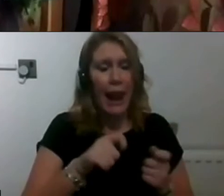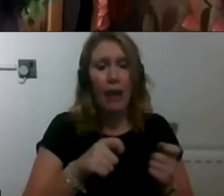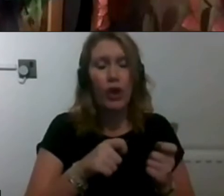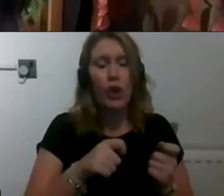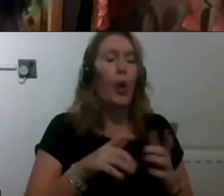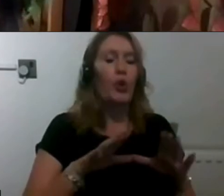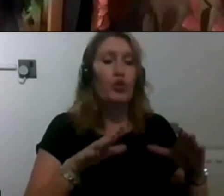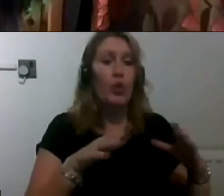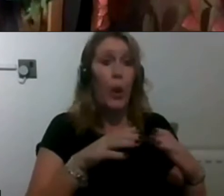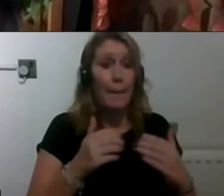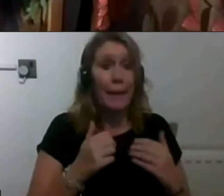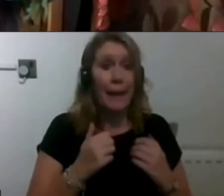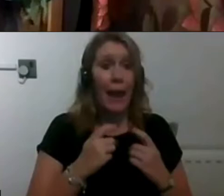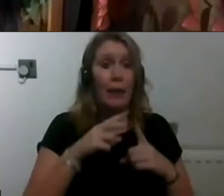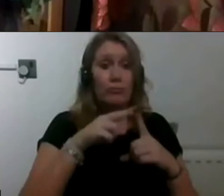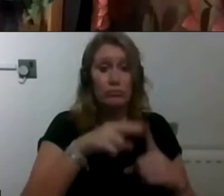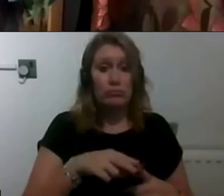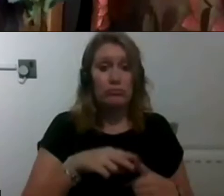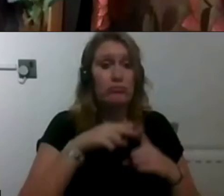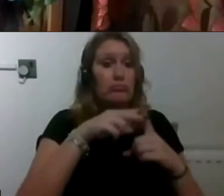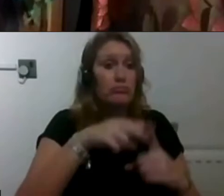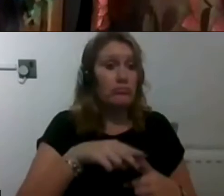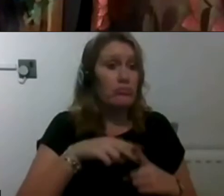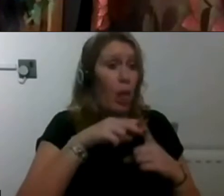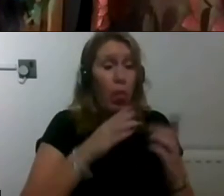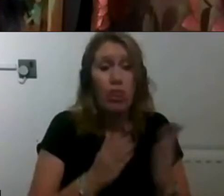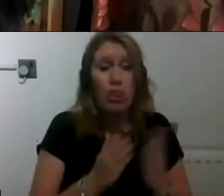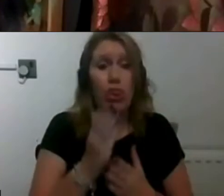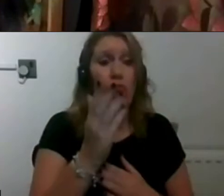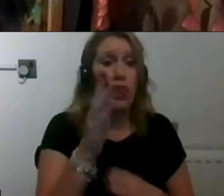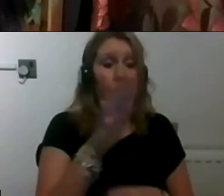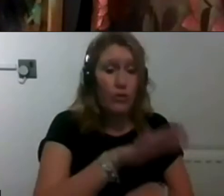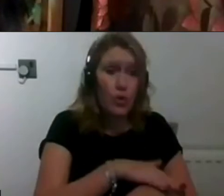In green shady wood, through vast dark forest,